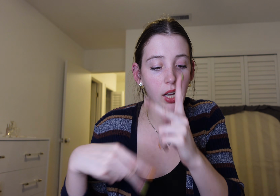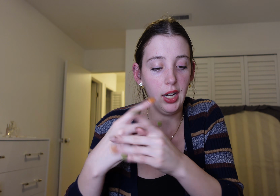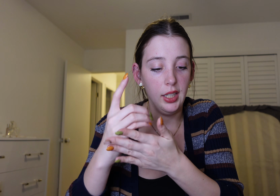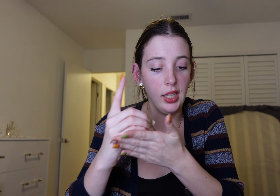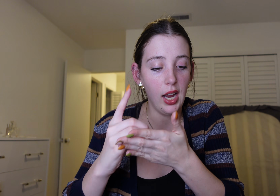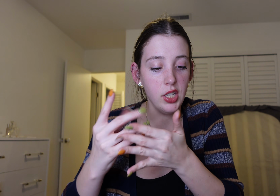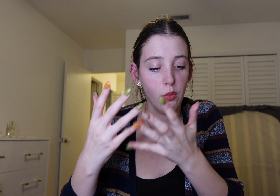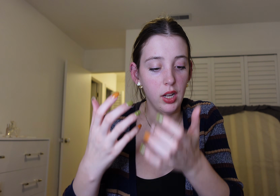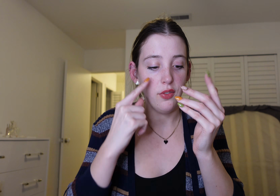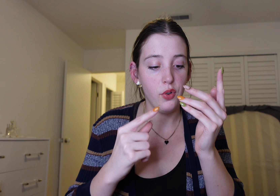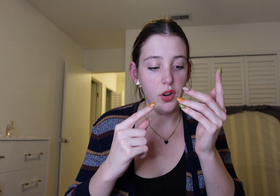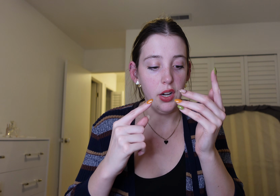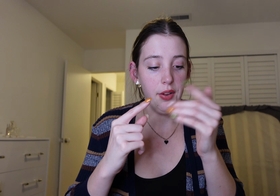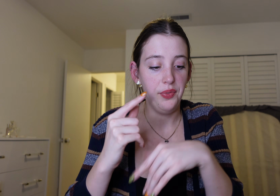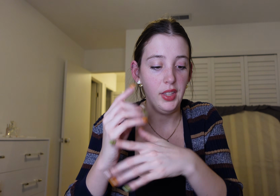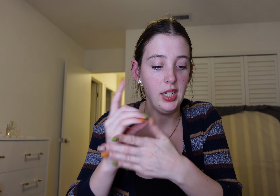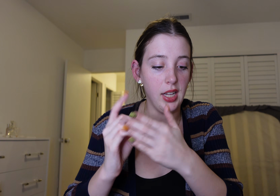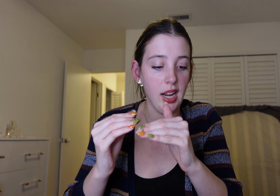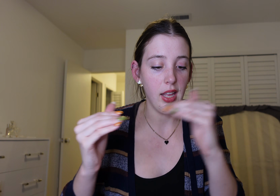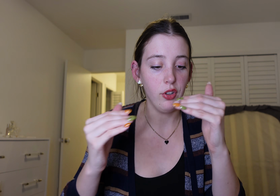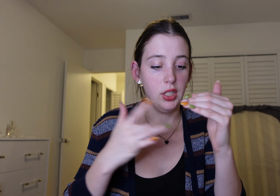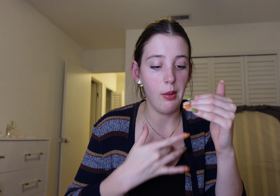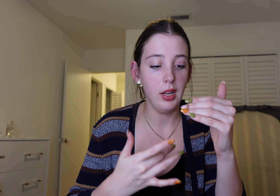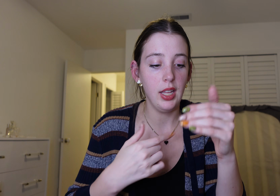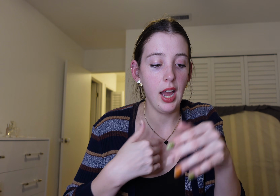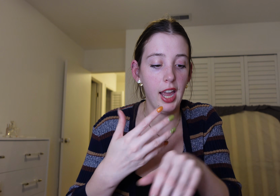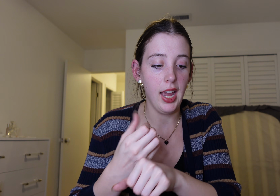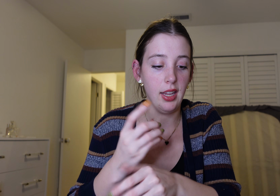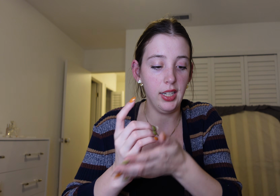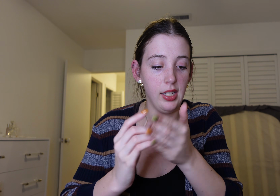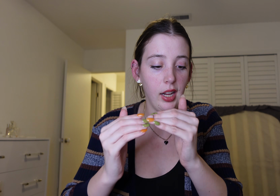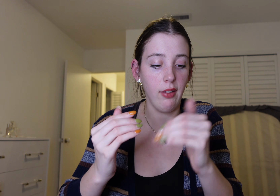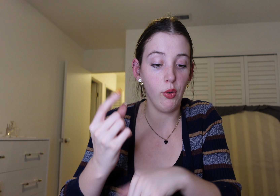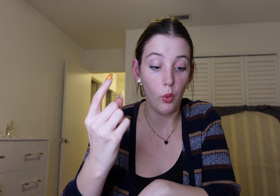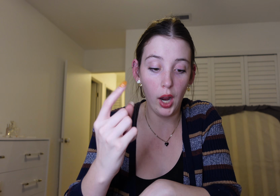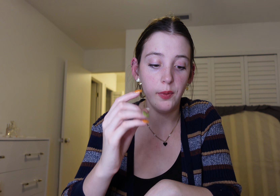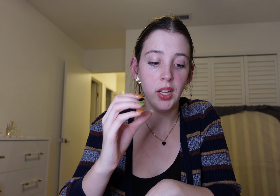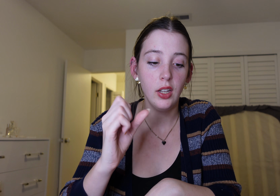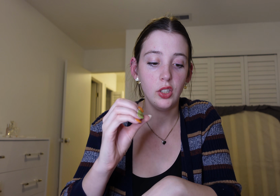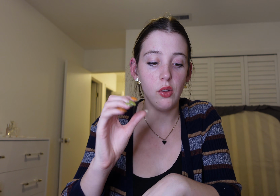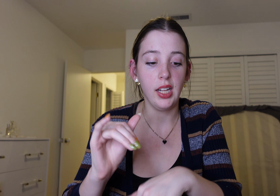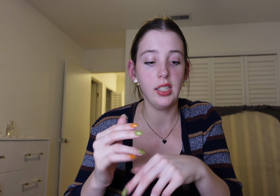kind of designs you want for the design level typically, I get like design level one, so that's